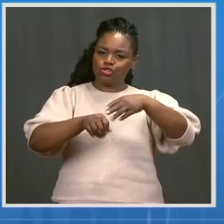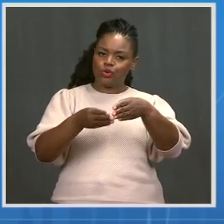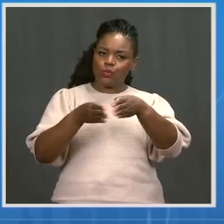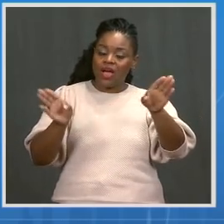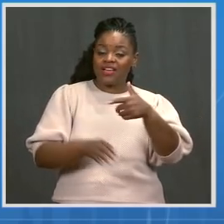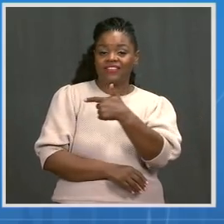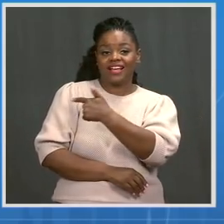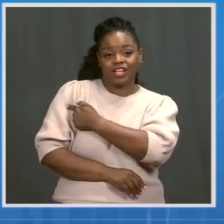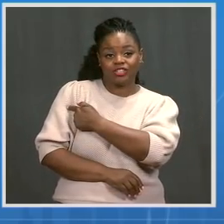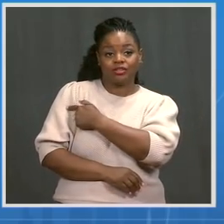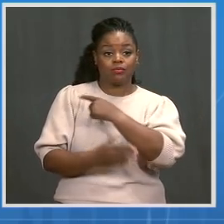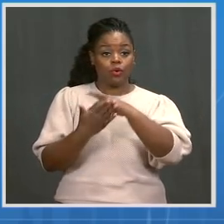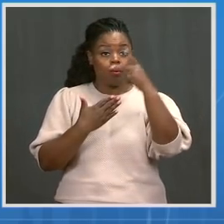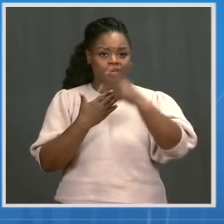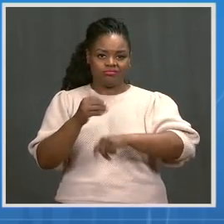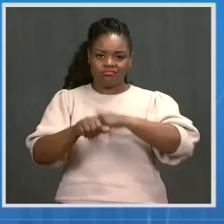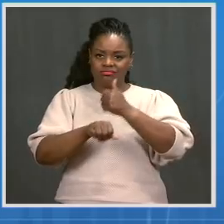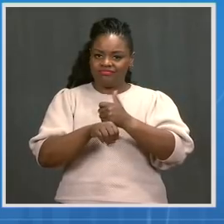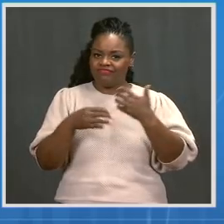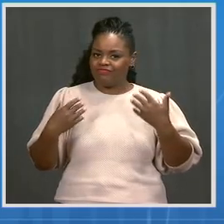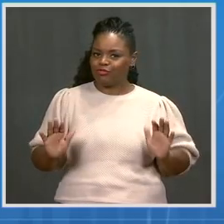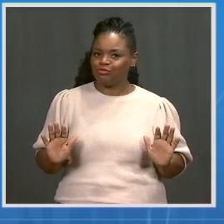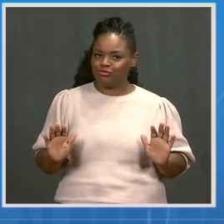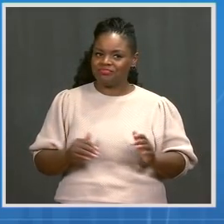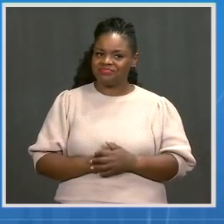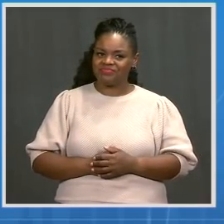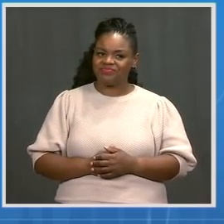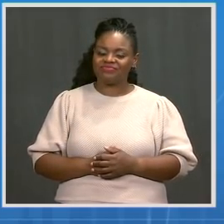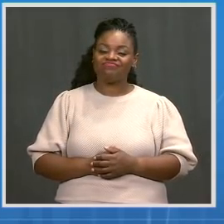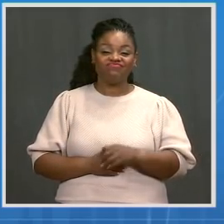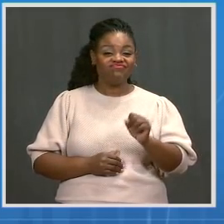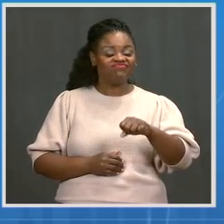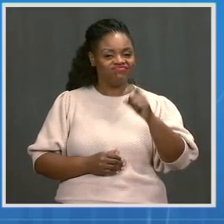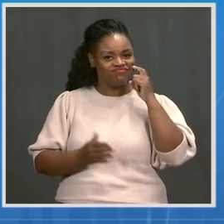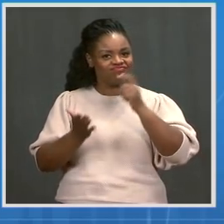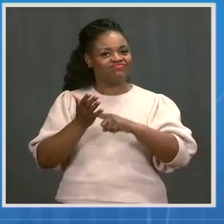And as a result, we have successfully executed the most complex, logistical task: